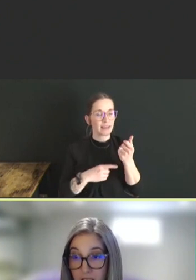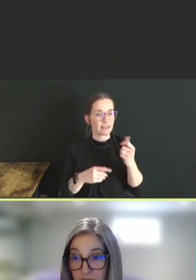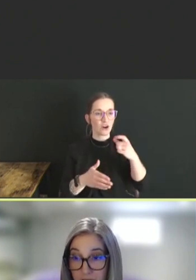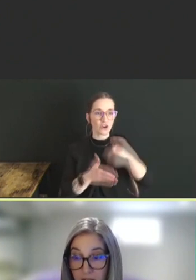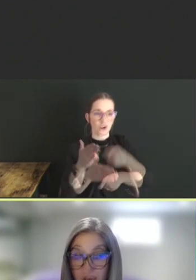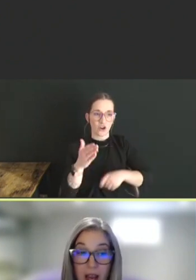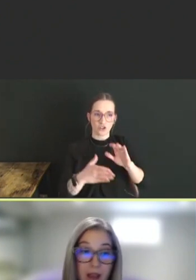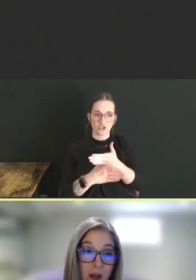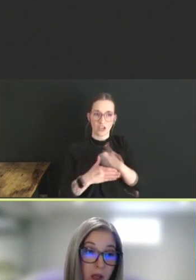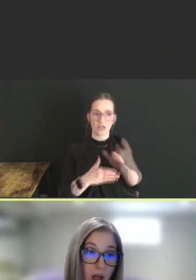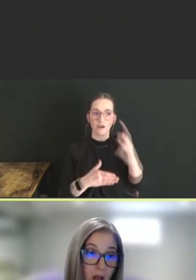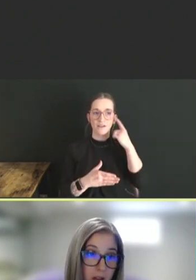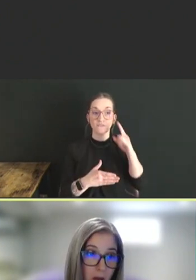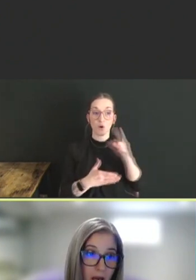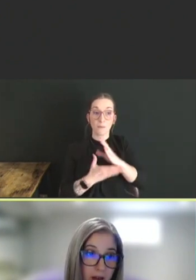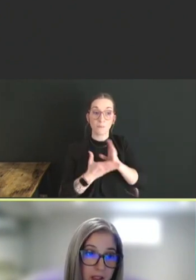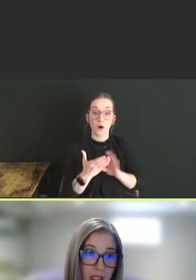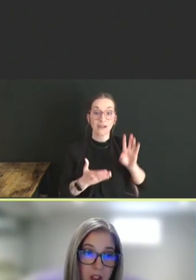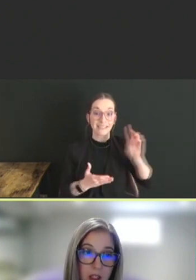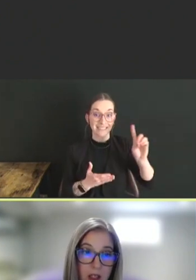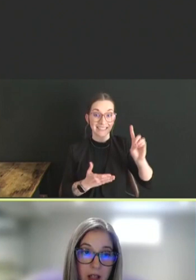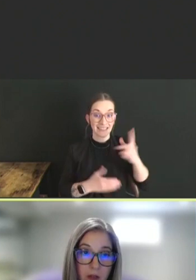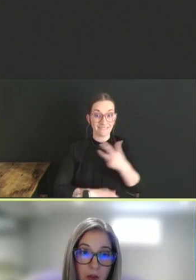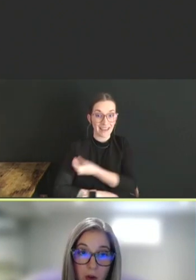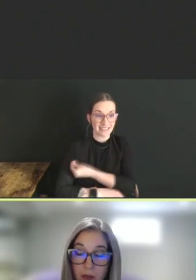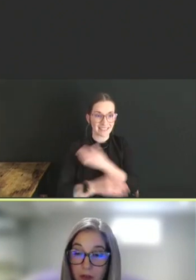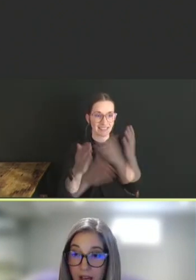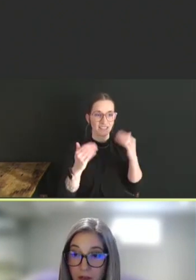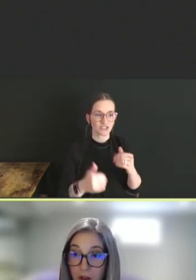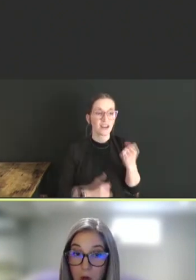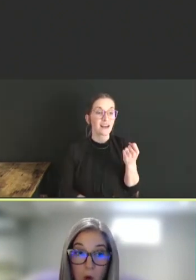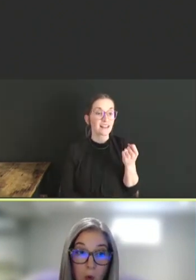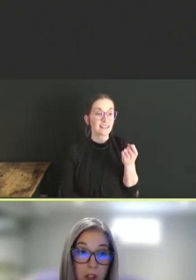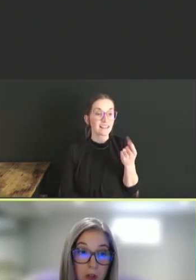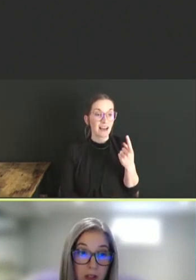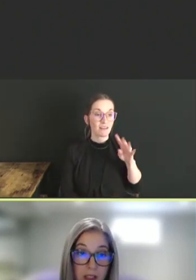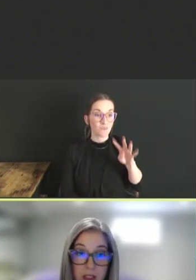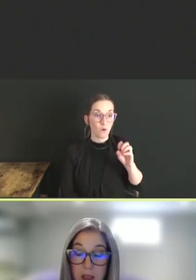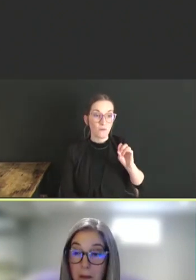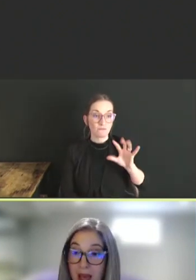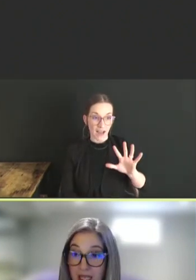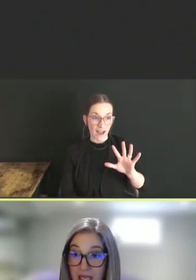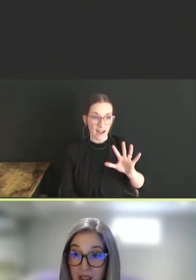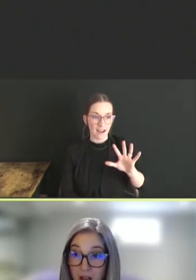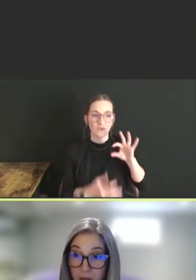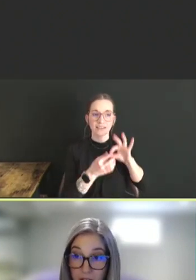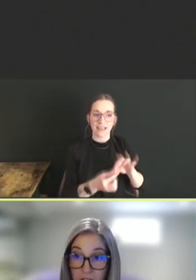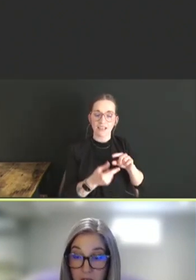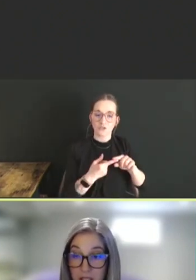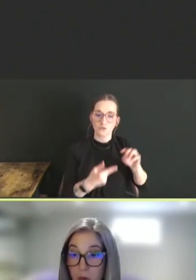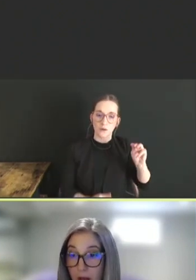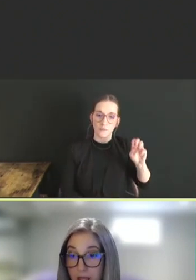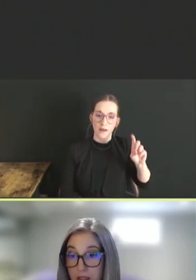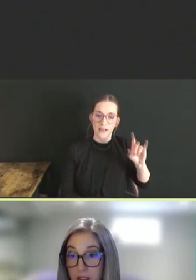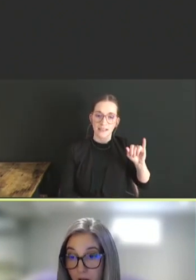And then we also have Section 11405 which relates to Medicaid coverage, as well as cost